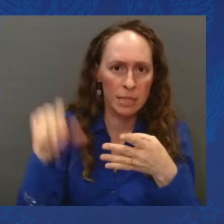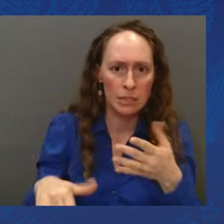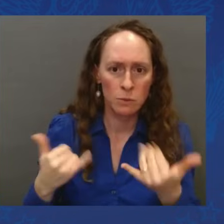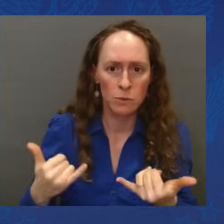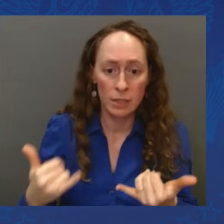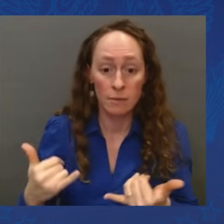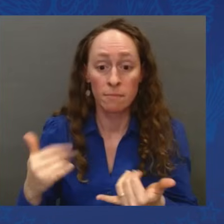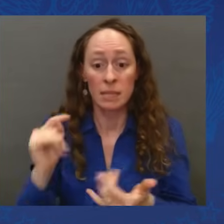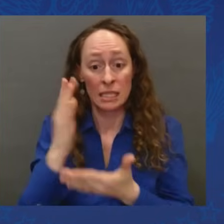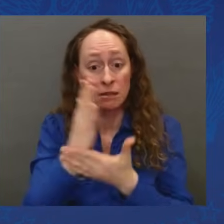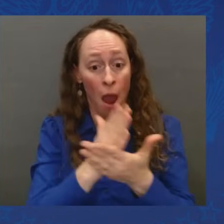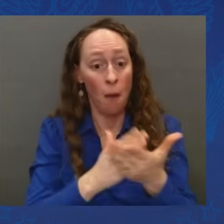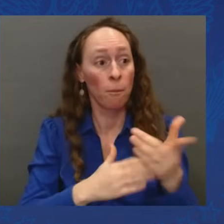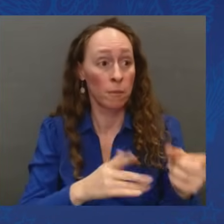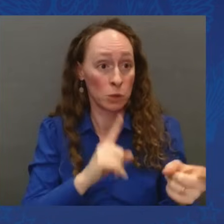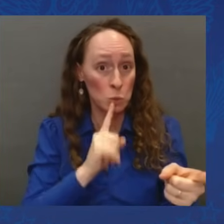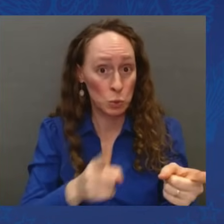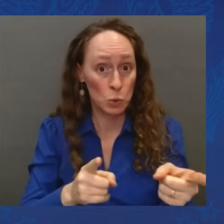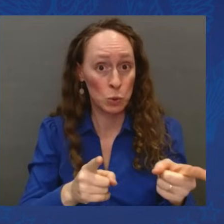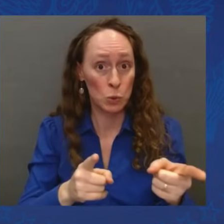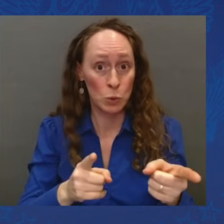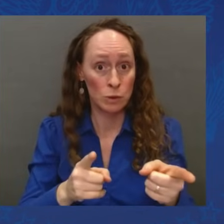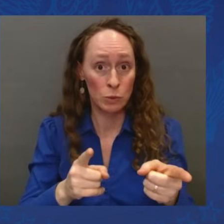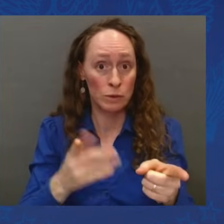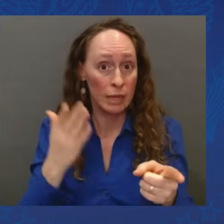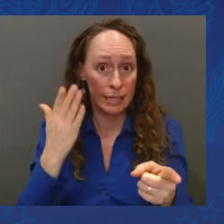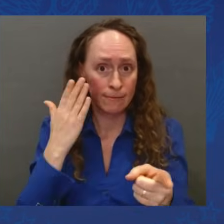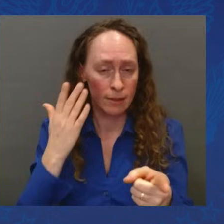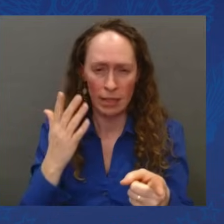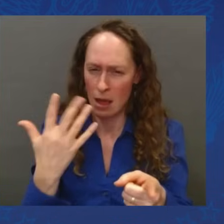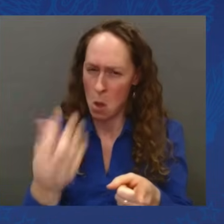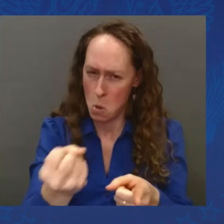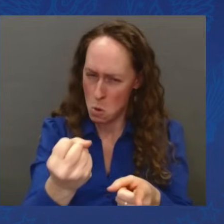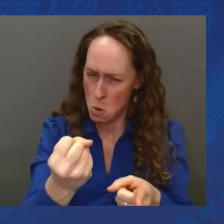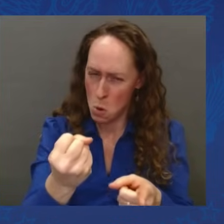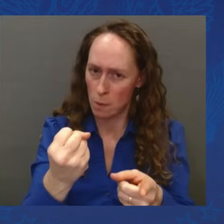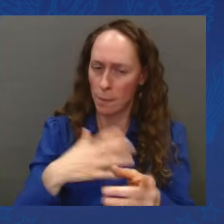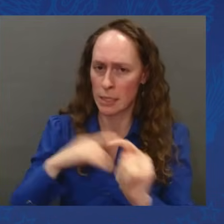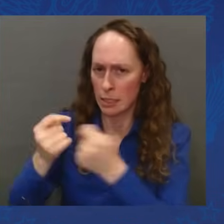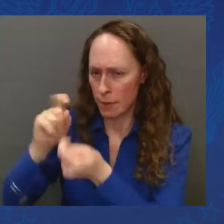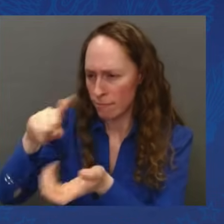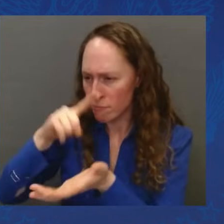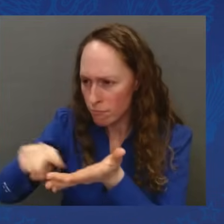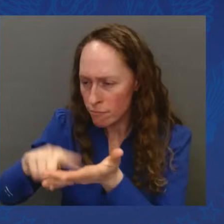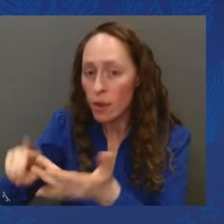But what happened is they're also bringing in incubators. They're bringing in other